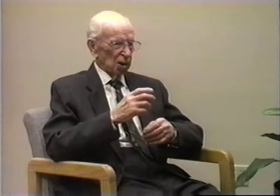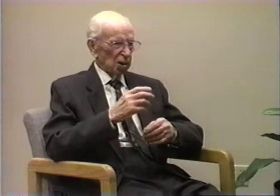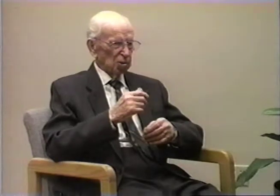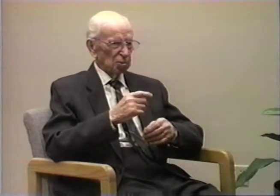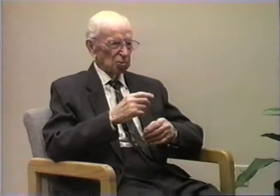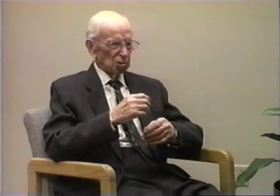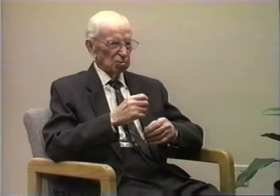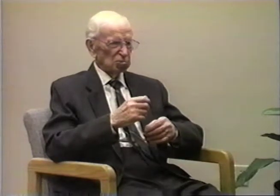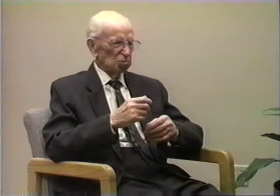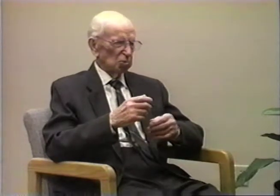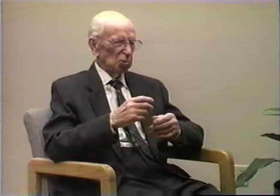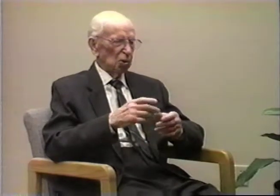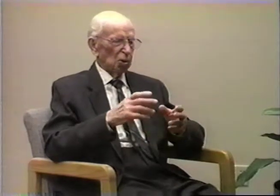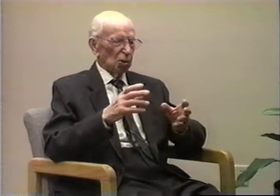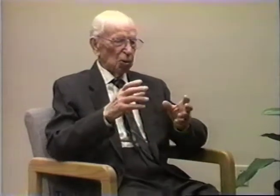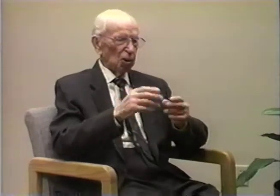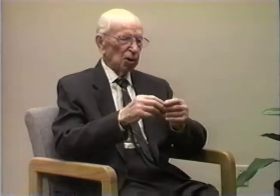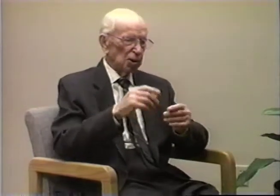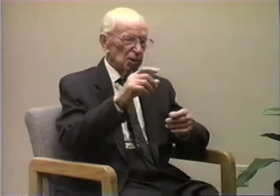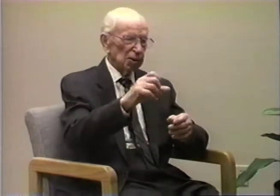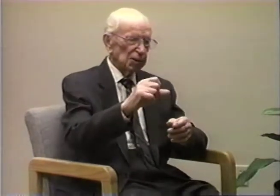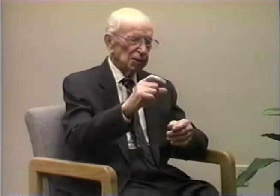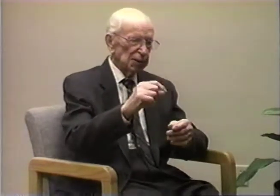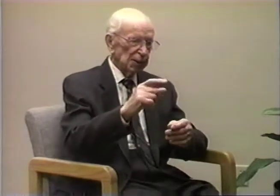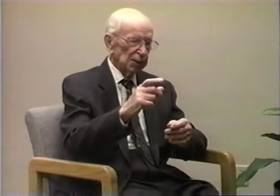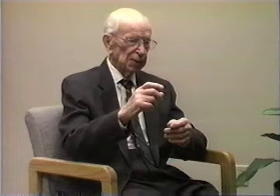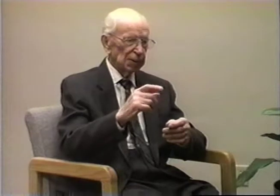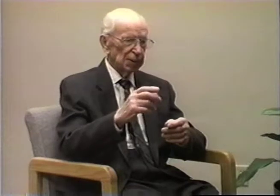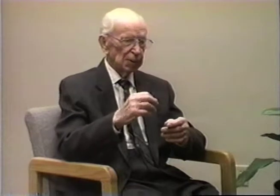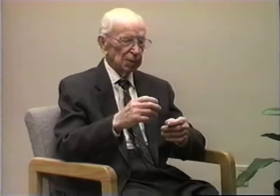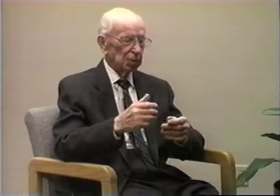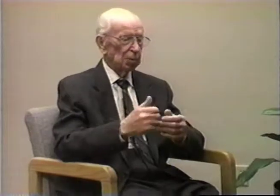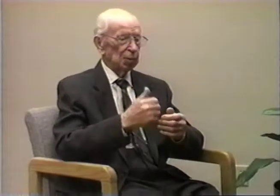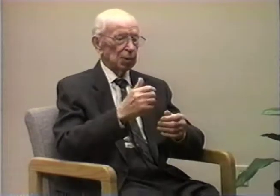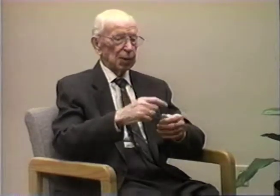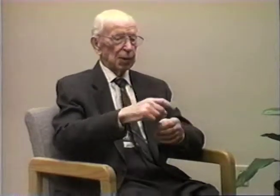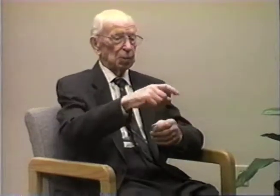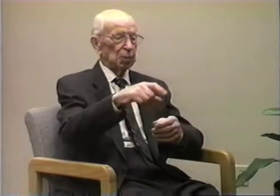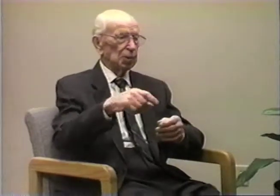And that was at a time of great change for NAD.